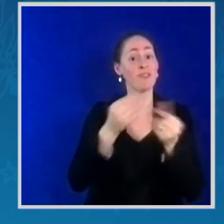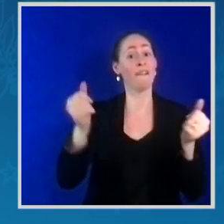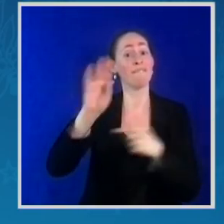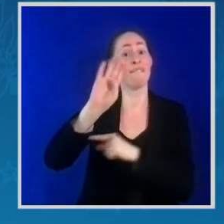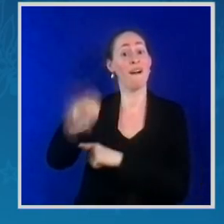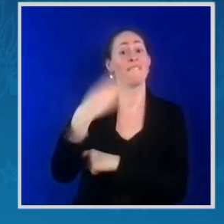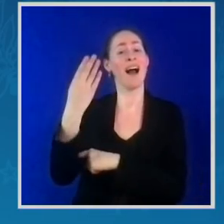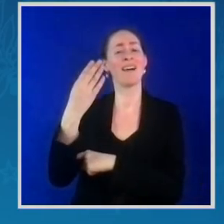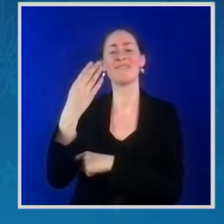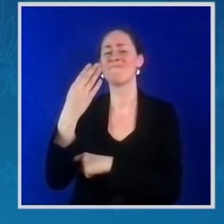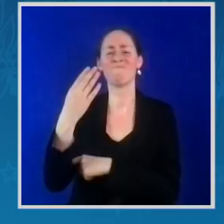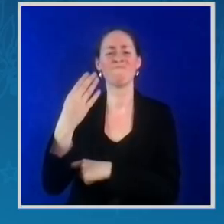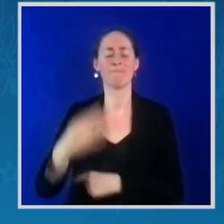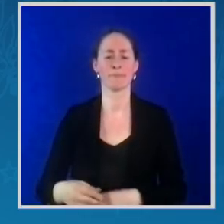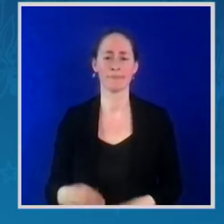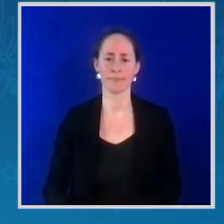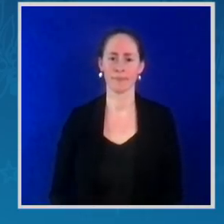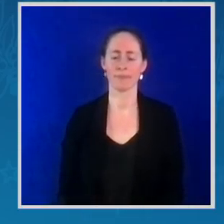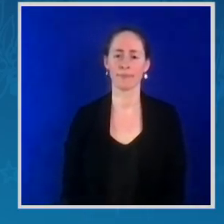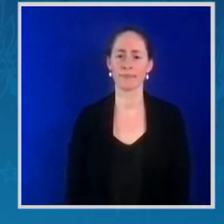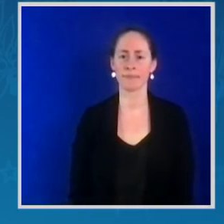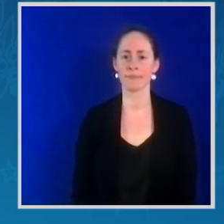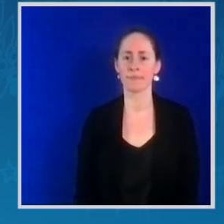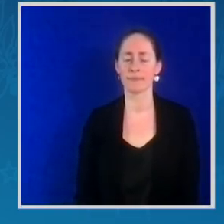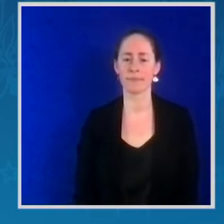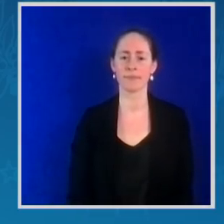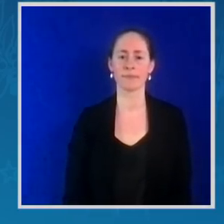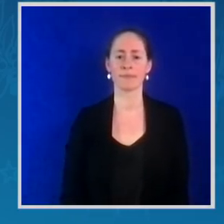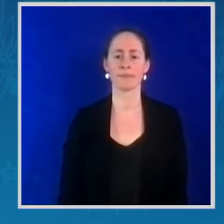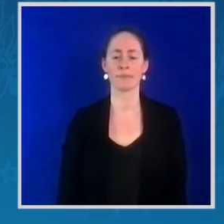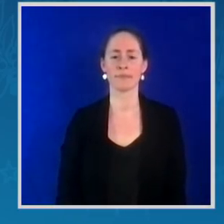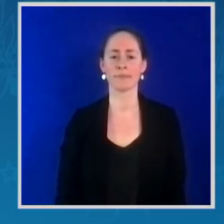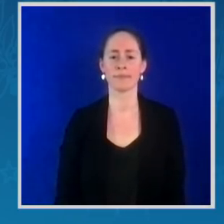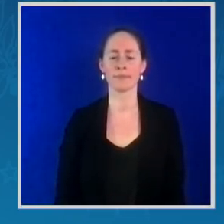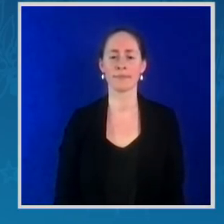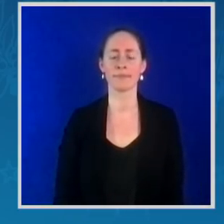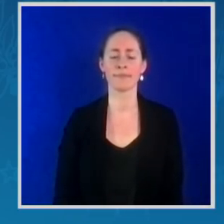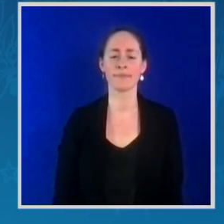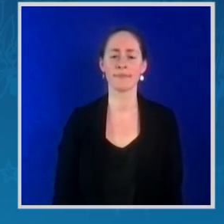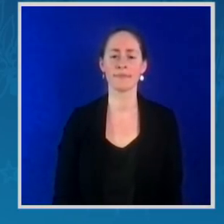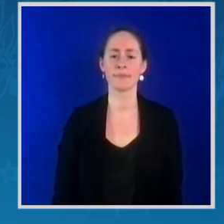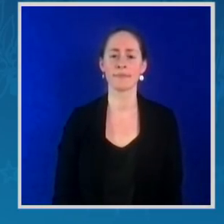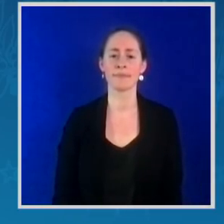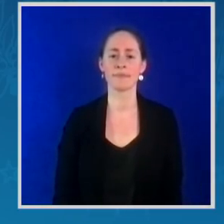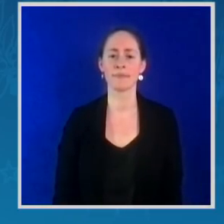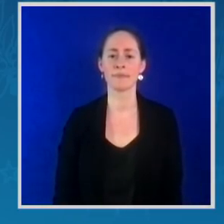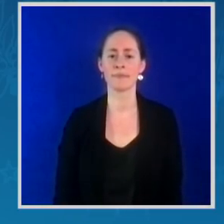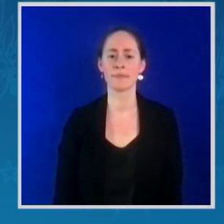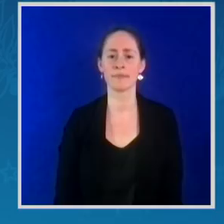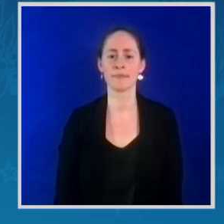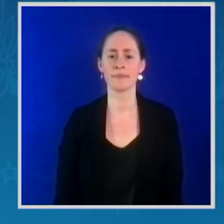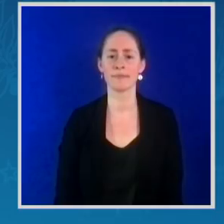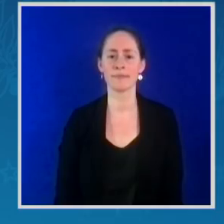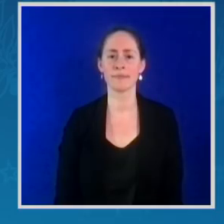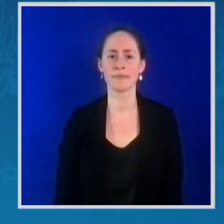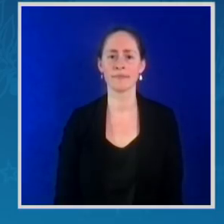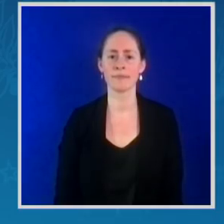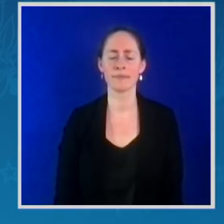The Press: The Vice President: I'm sorry, on the what? The Press: On the Reunification Task Force report